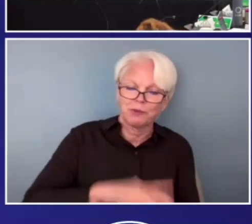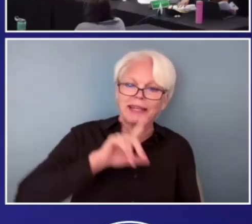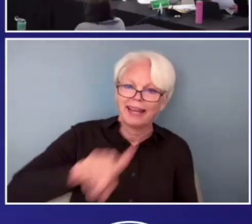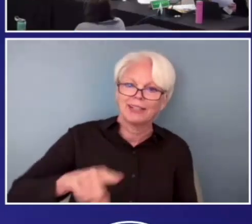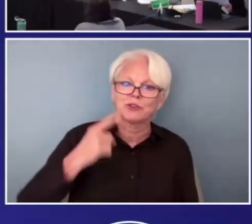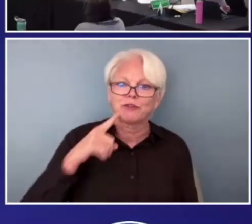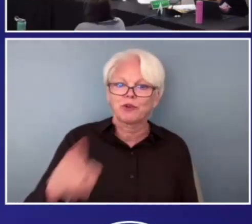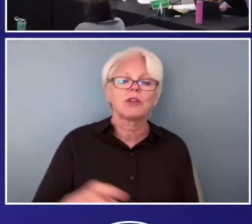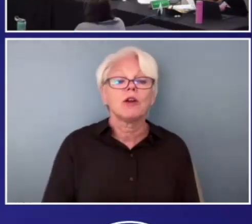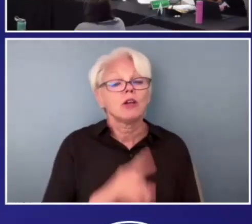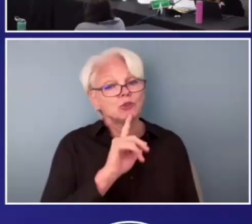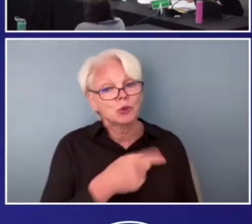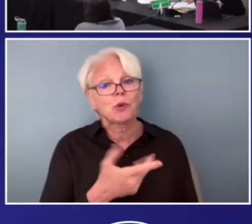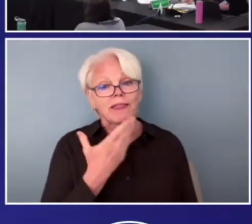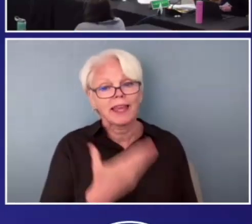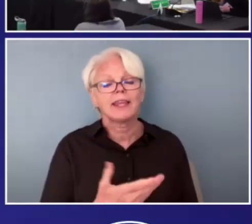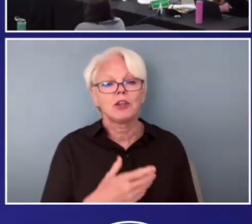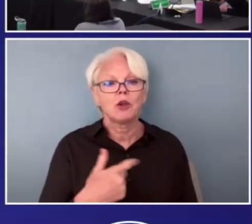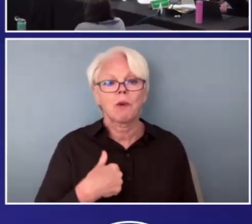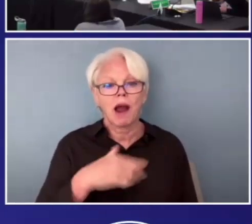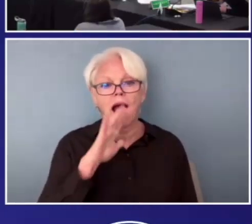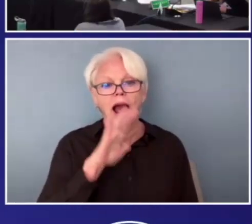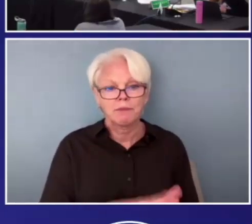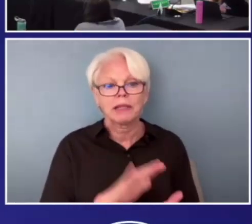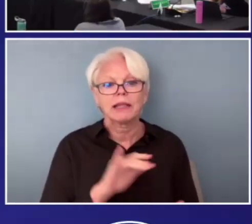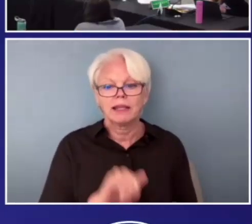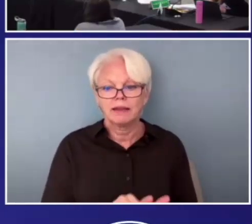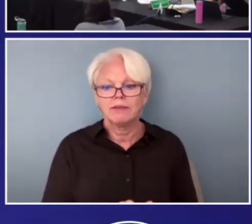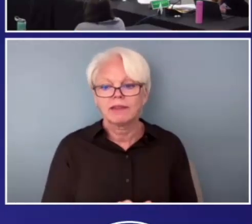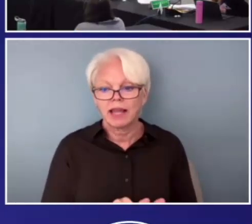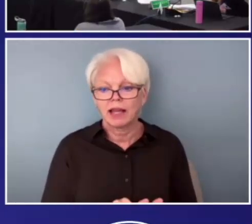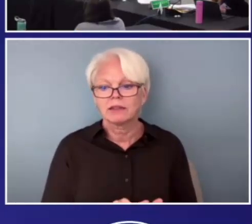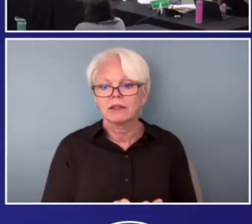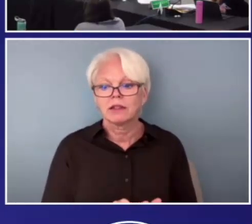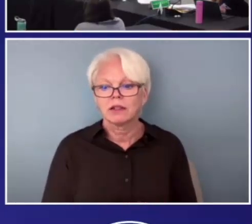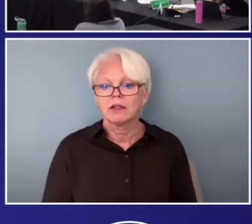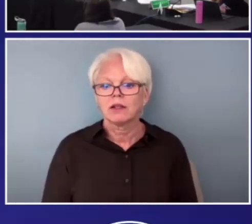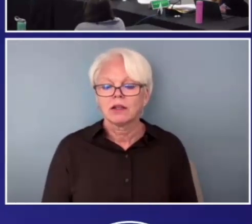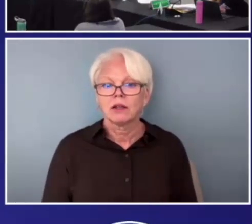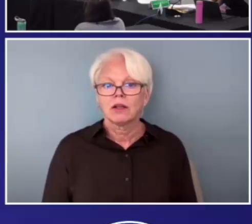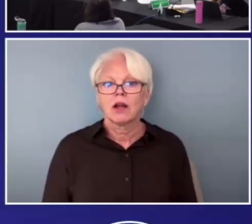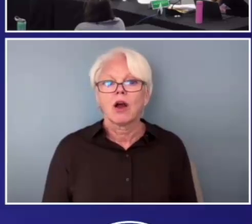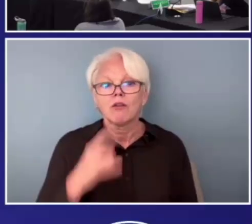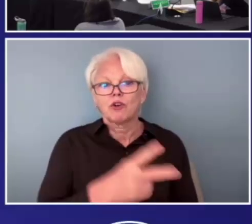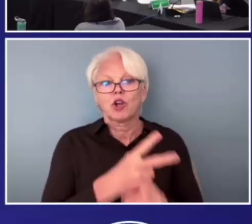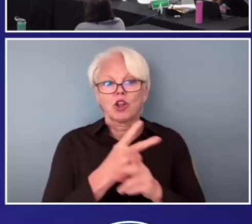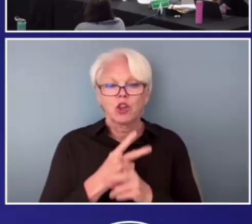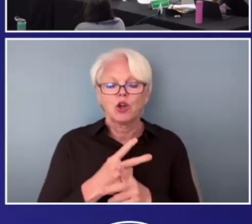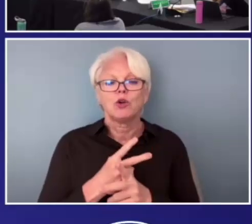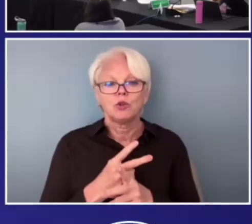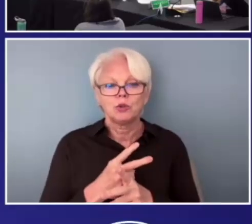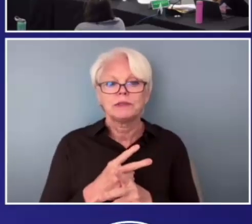Sure. Thank you. I believe that for loans disbursed after July 1,